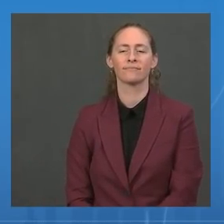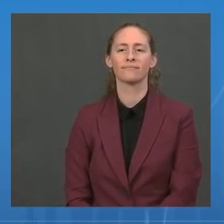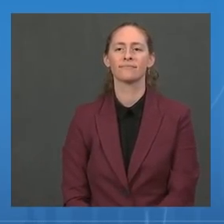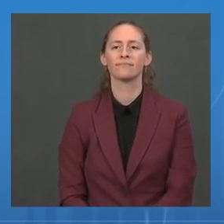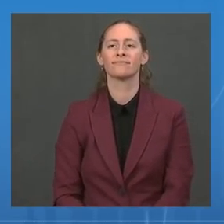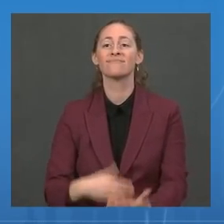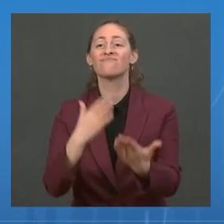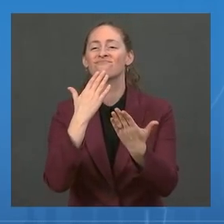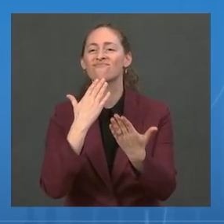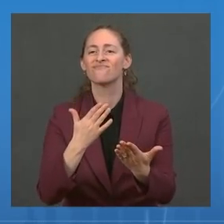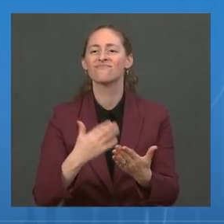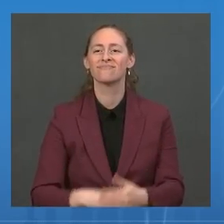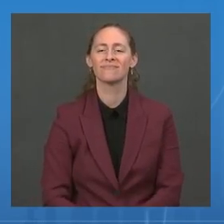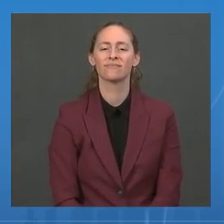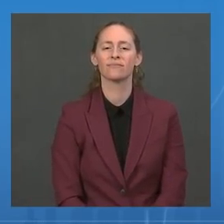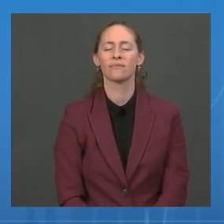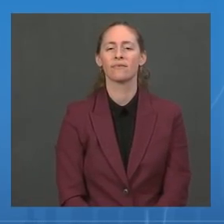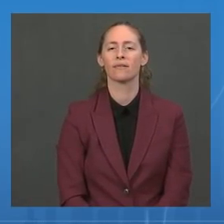Moderator: Let's go to Arlette at CNN.